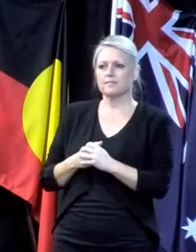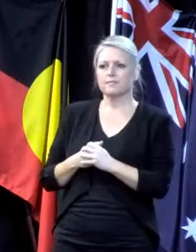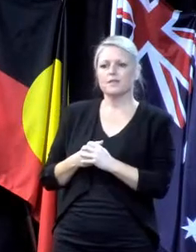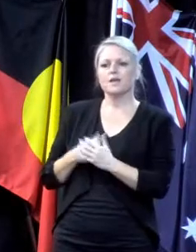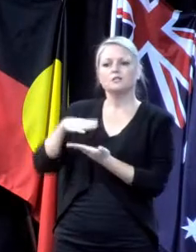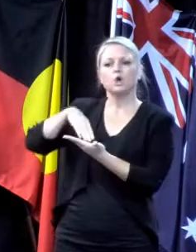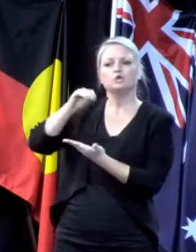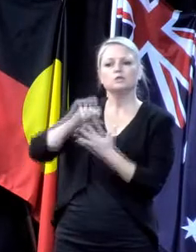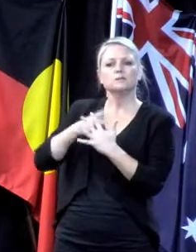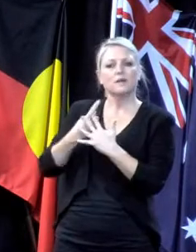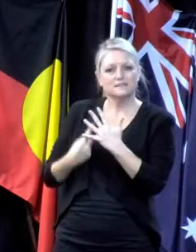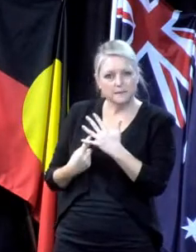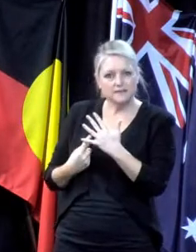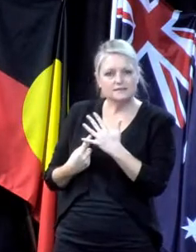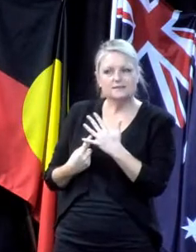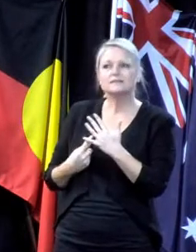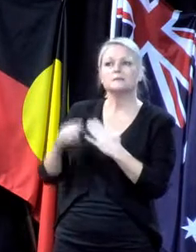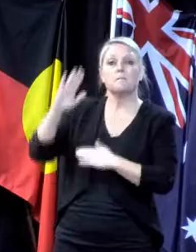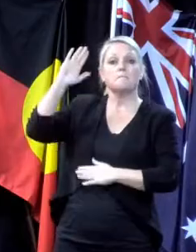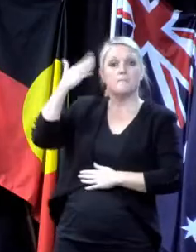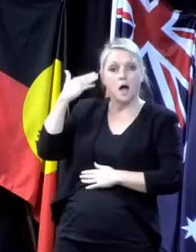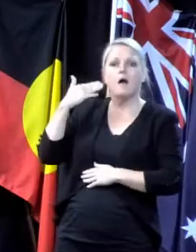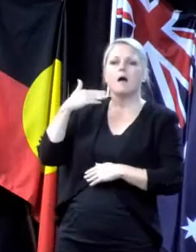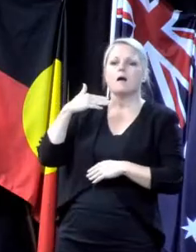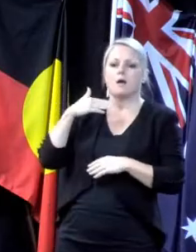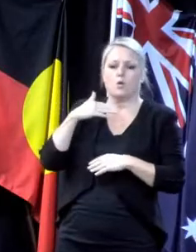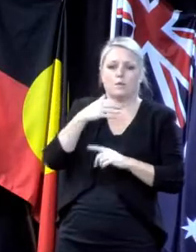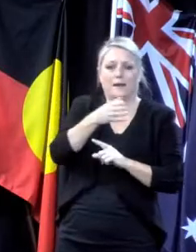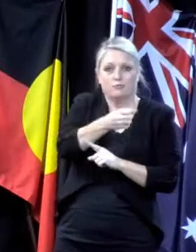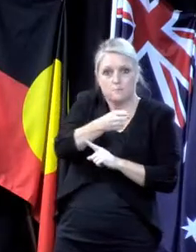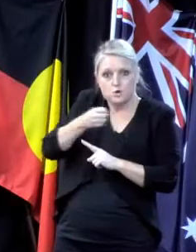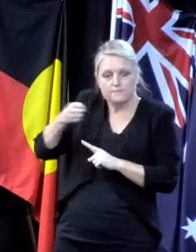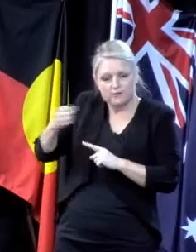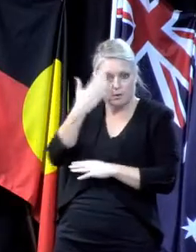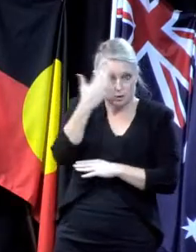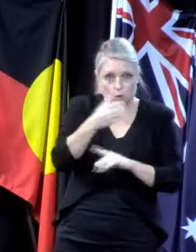with disabilities went away from - separate from the main school classrooms.